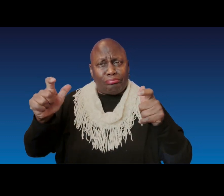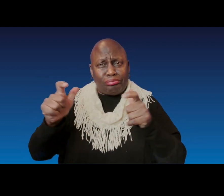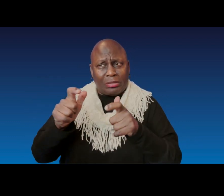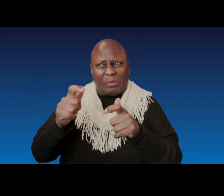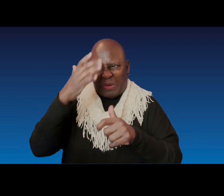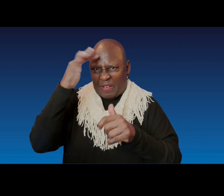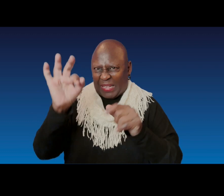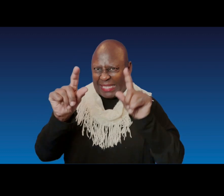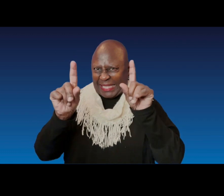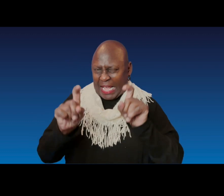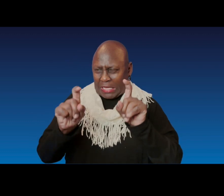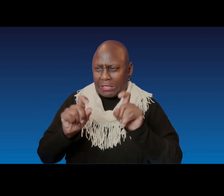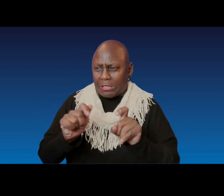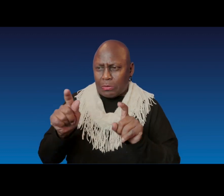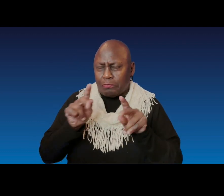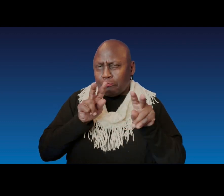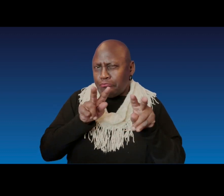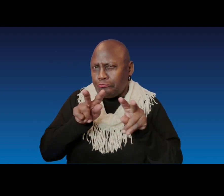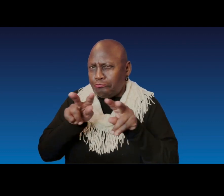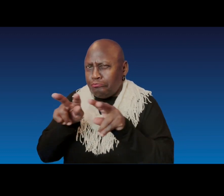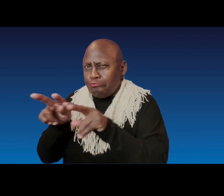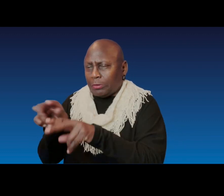the low number of deaf professionals.